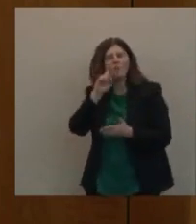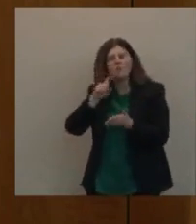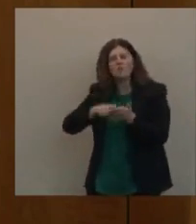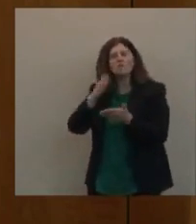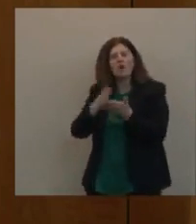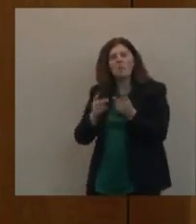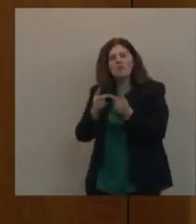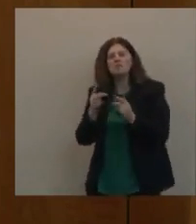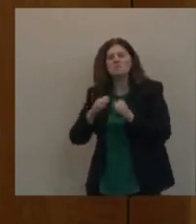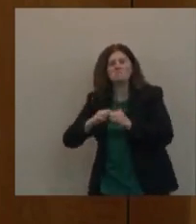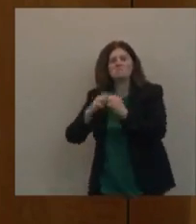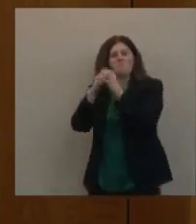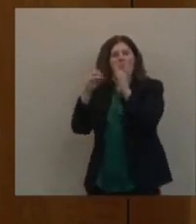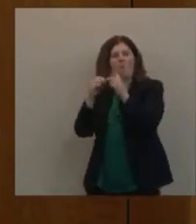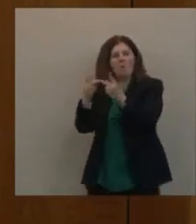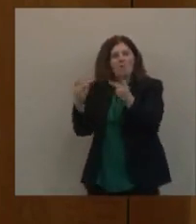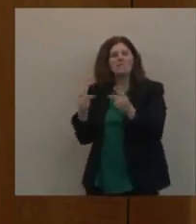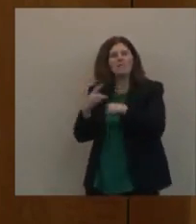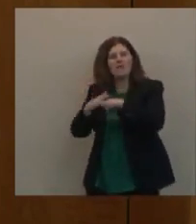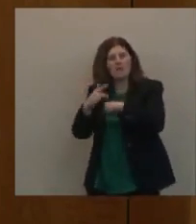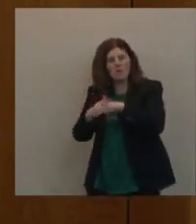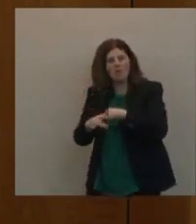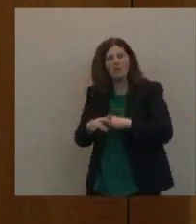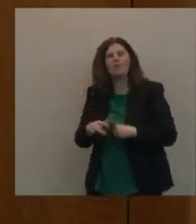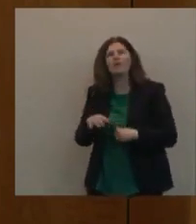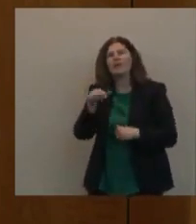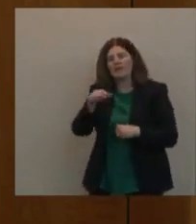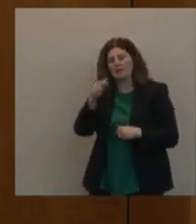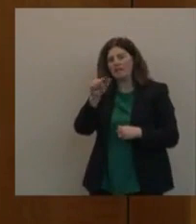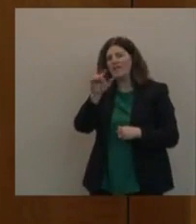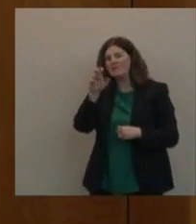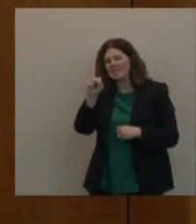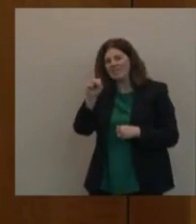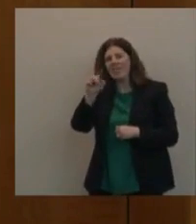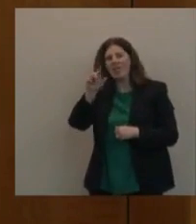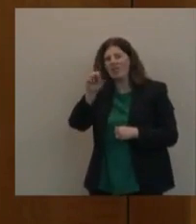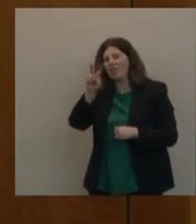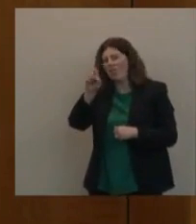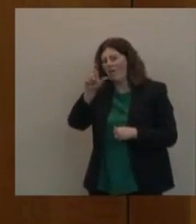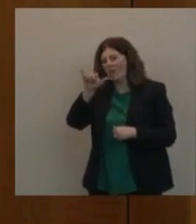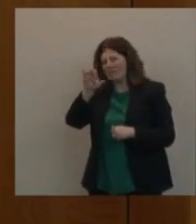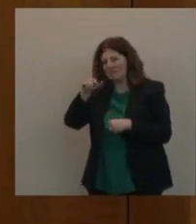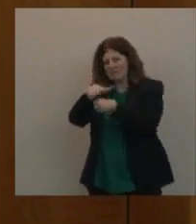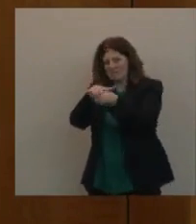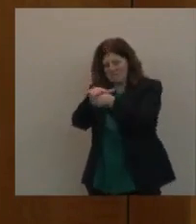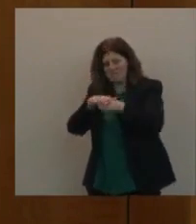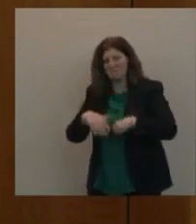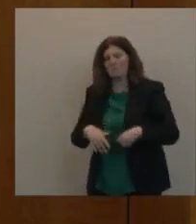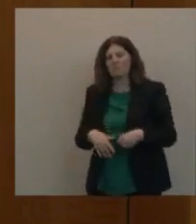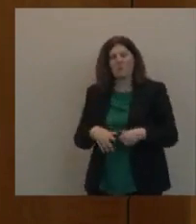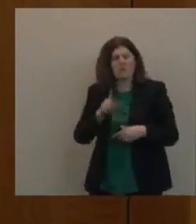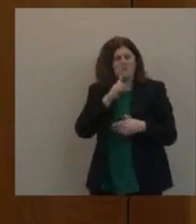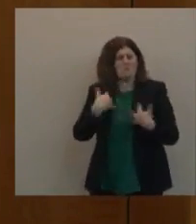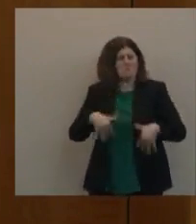WORK IS UNDERWAY ON BOTH OF THOSE. IN ALBUQUERQUE, WE MENTIONED LAST WEEK REMODELING THE GIBSON FACILITY.